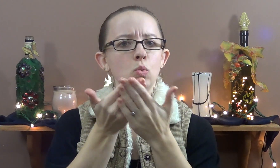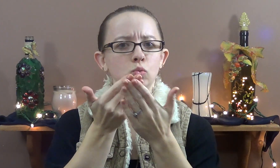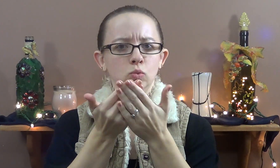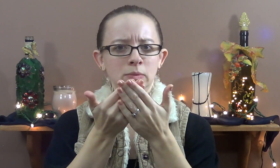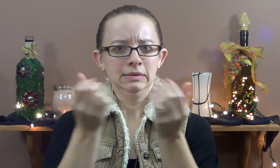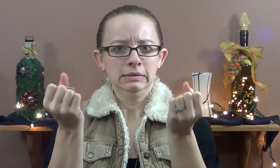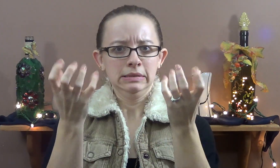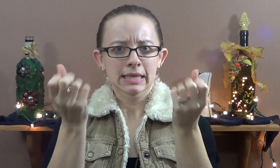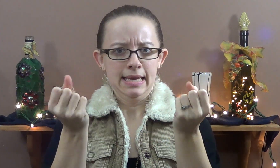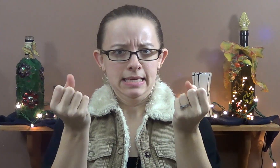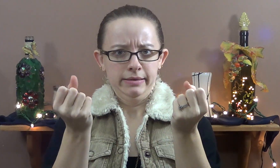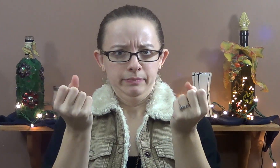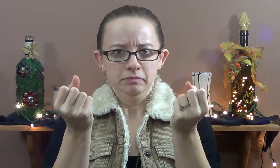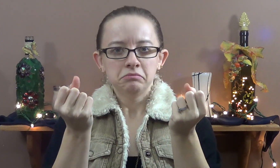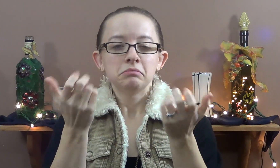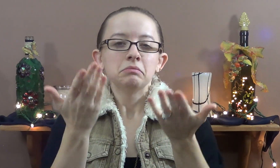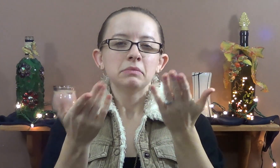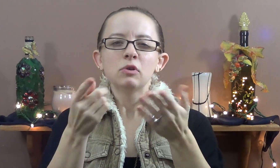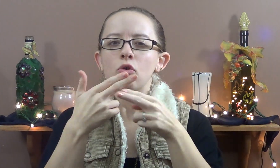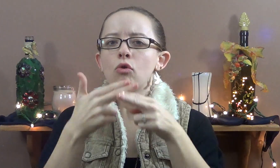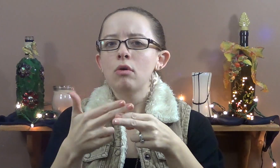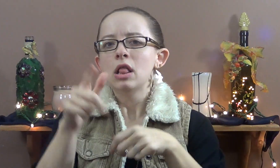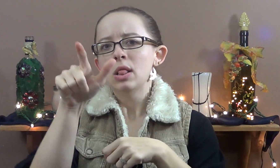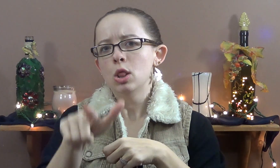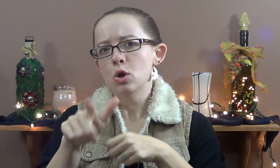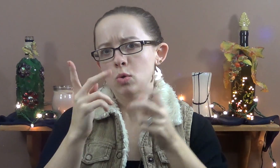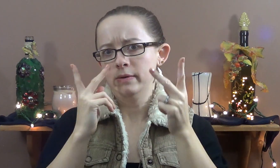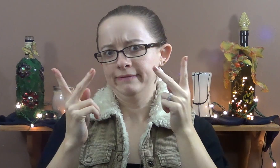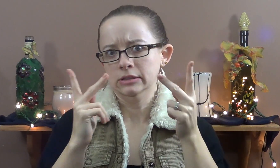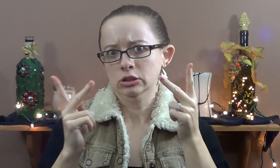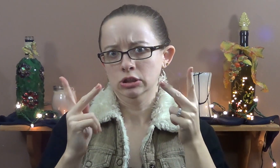just need you to sign at a closer distance. So that's